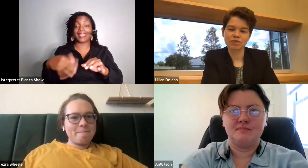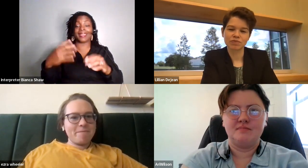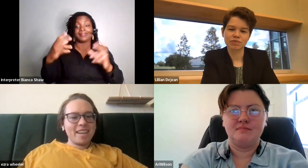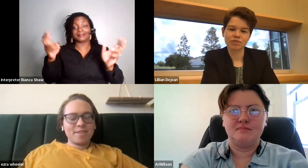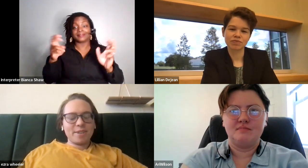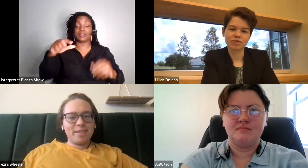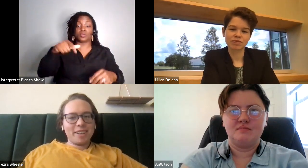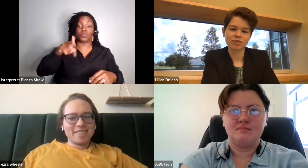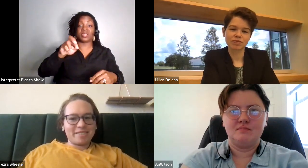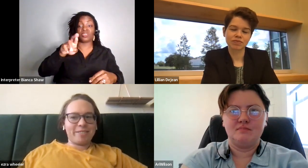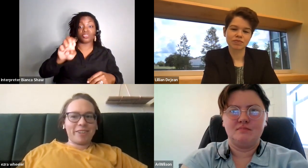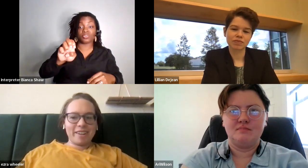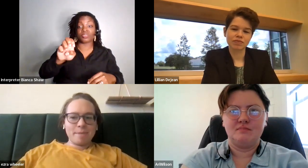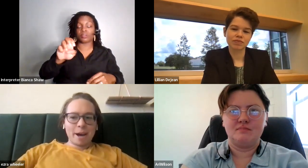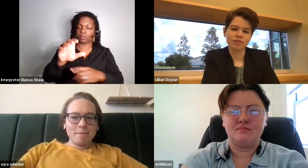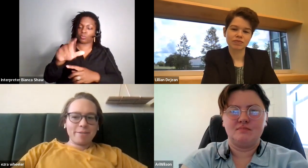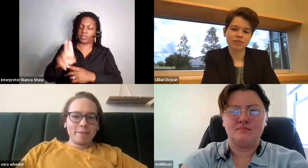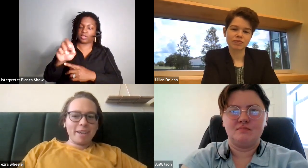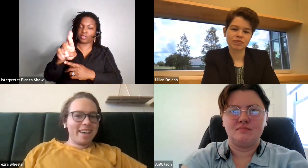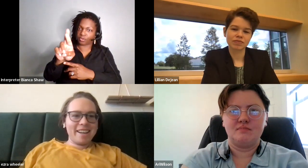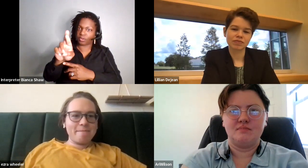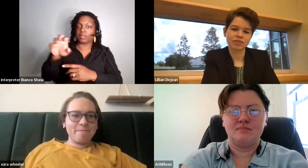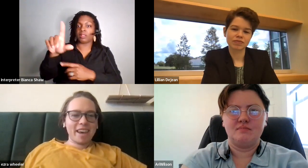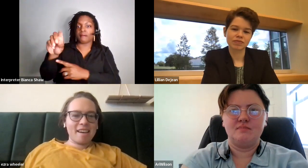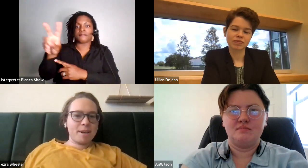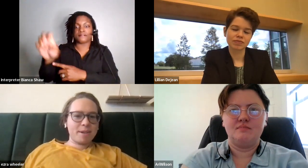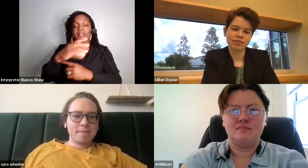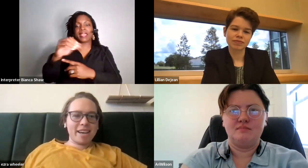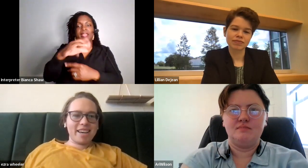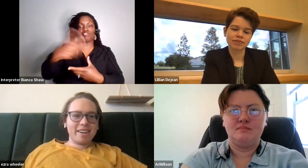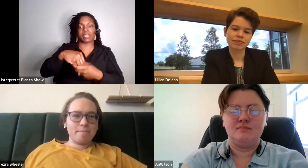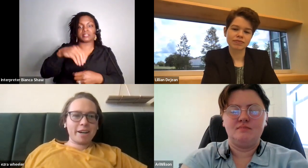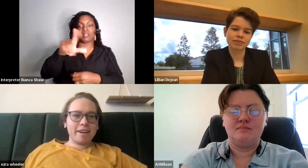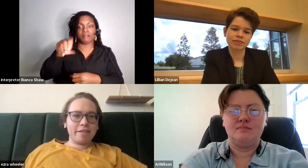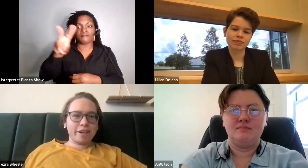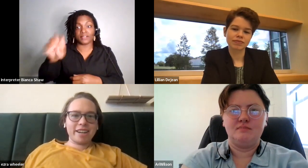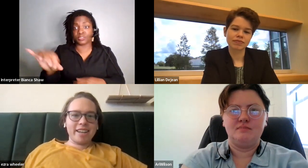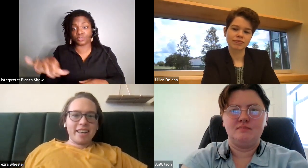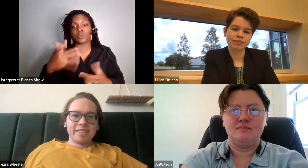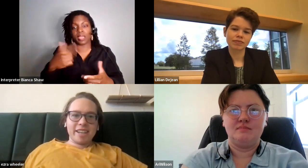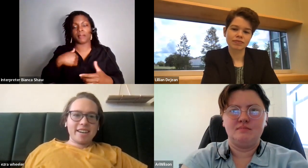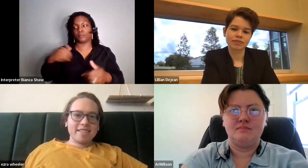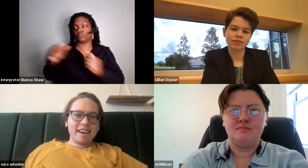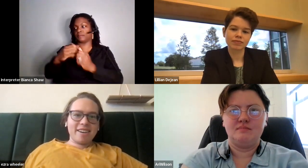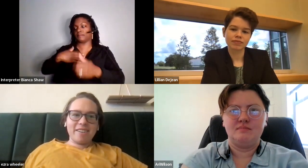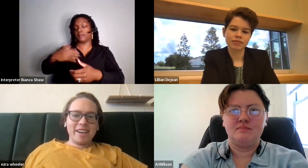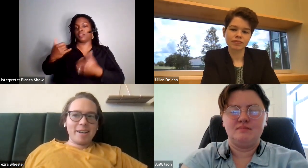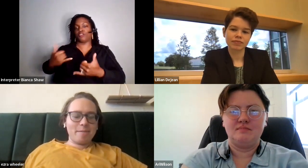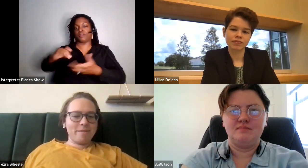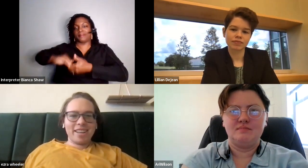It's a real big source of empowerment for Me I've been with my current partner for 3 years now.